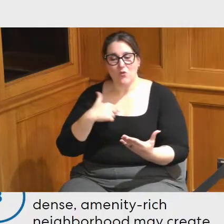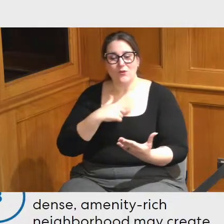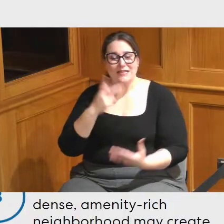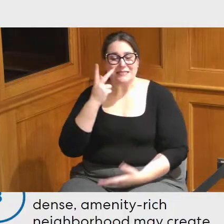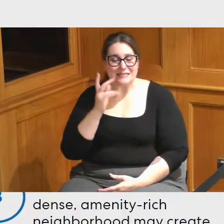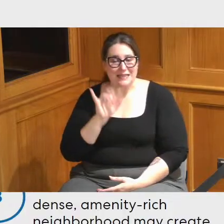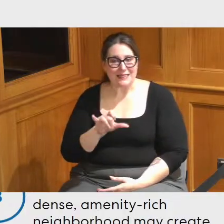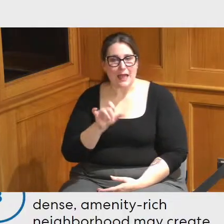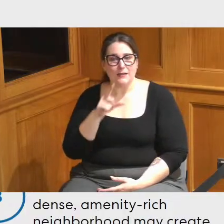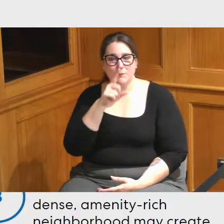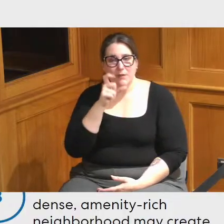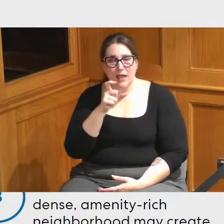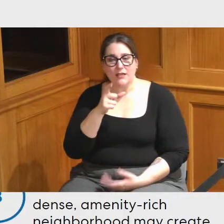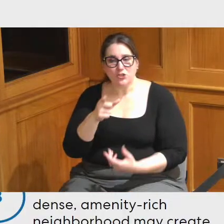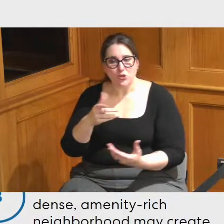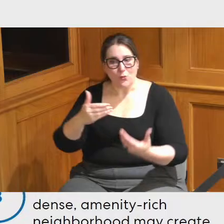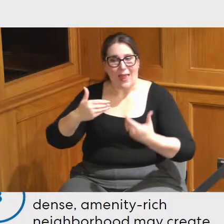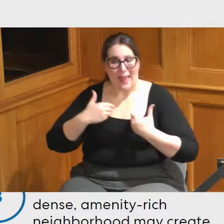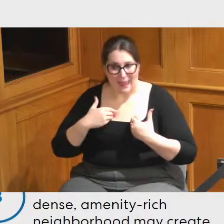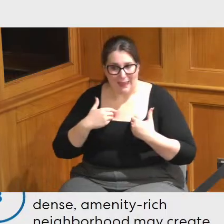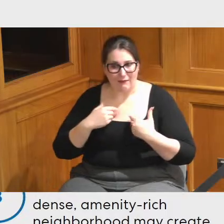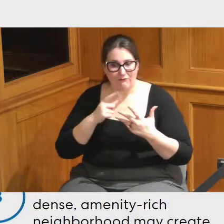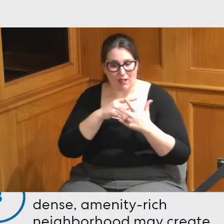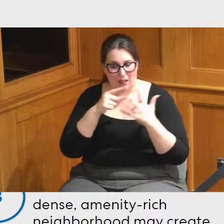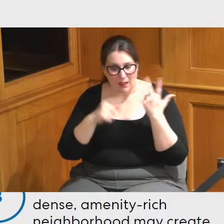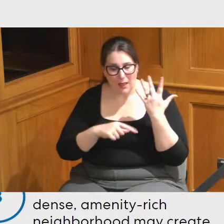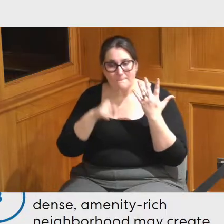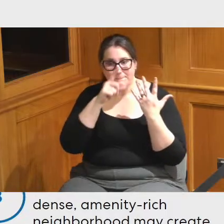you have this collection of assets, because it's on the riverfront, because you have the